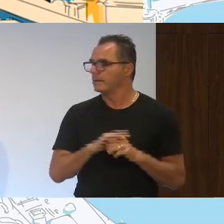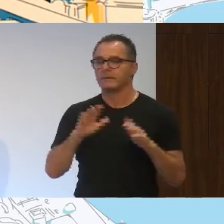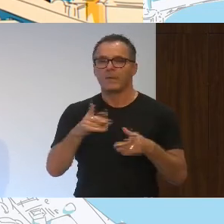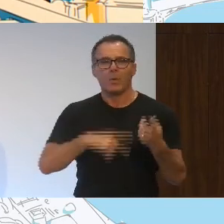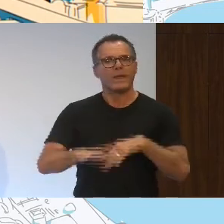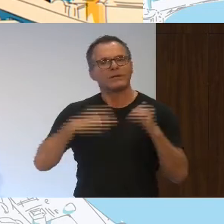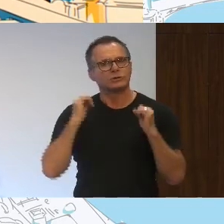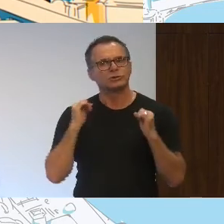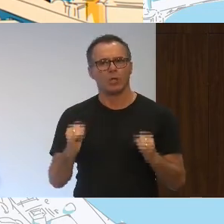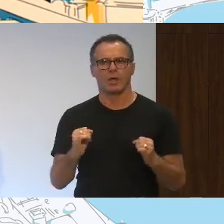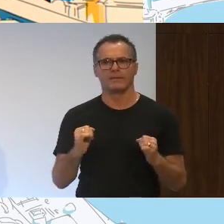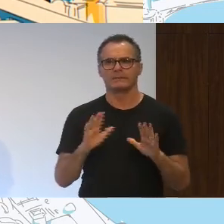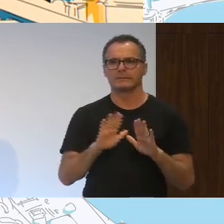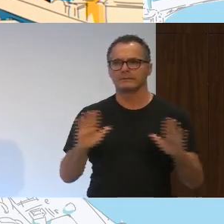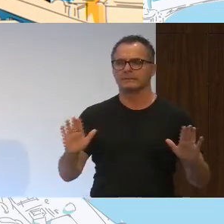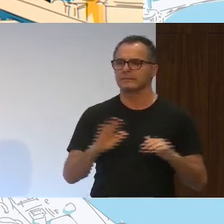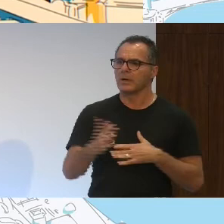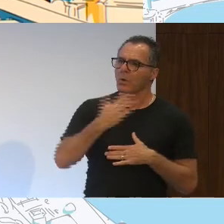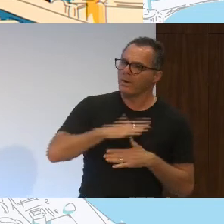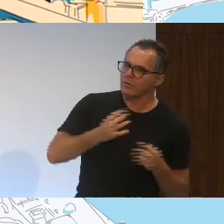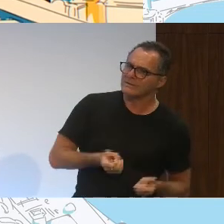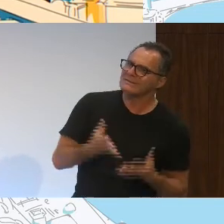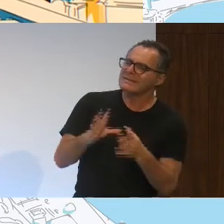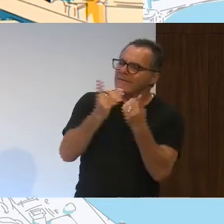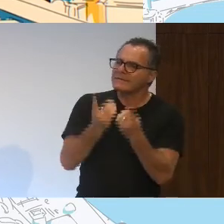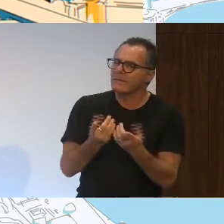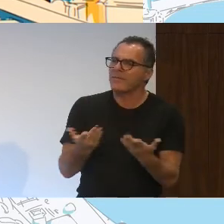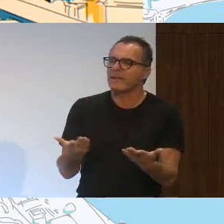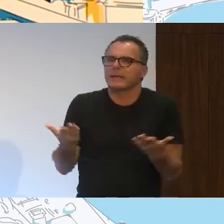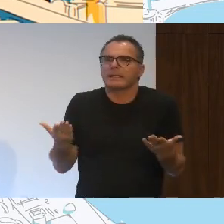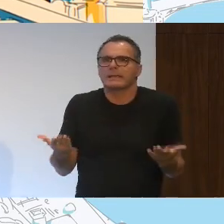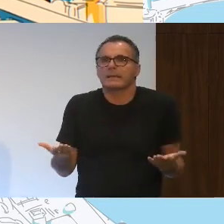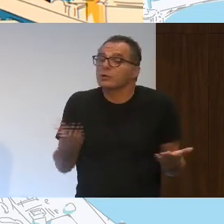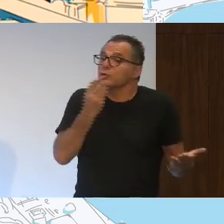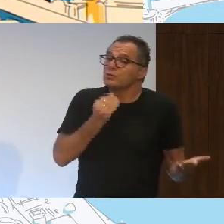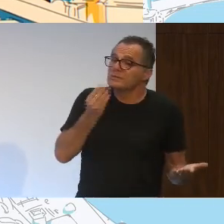to want to deliver something, something useful.